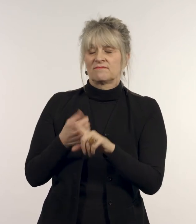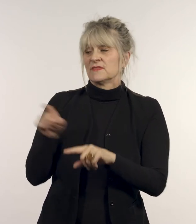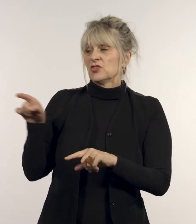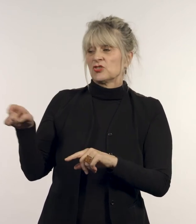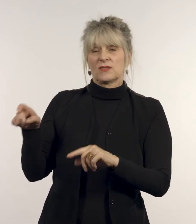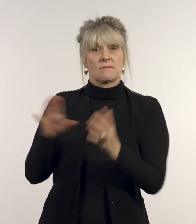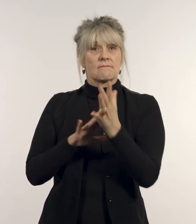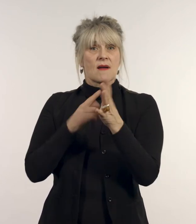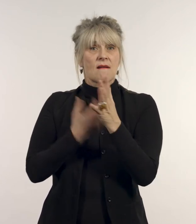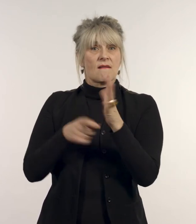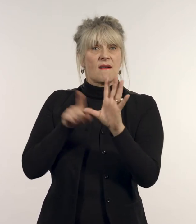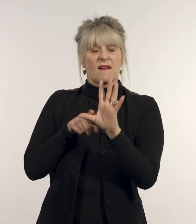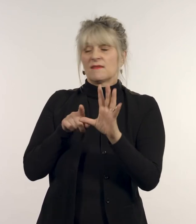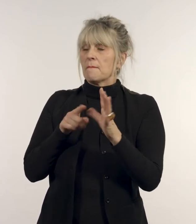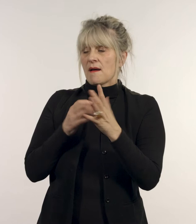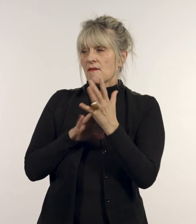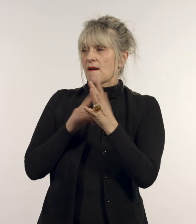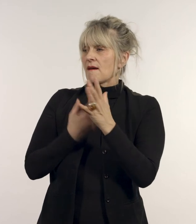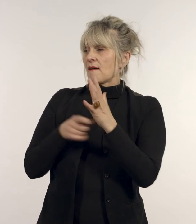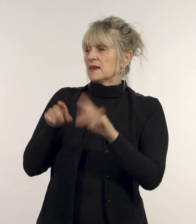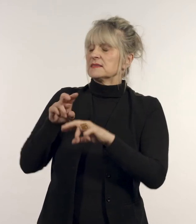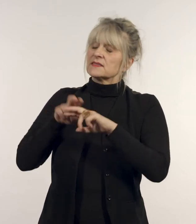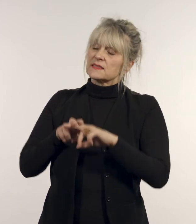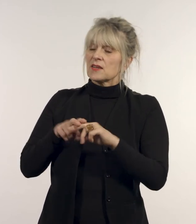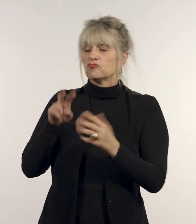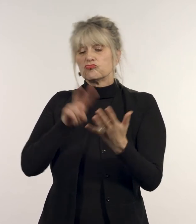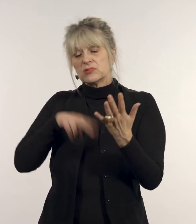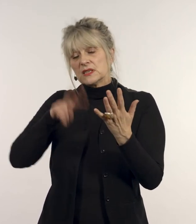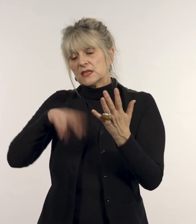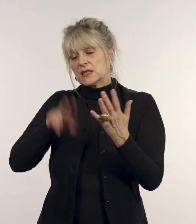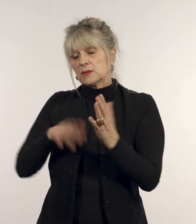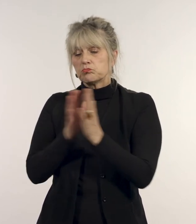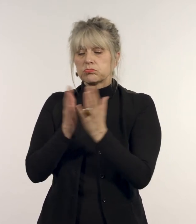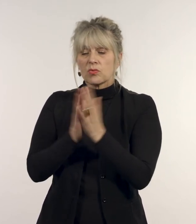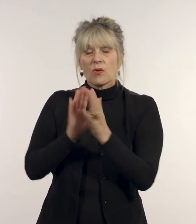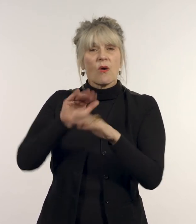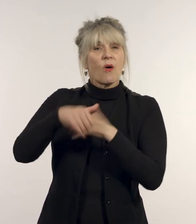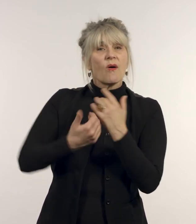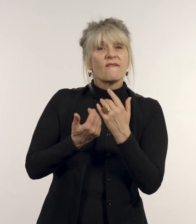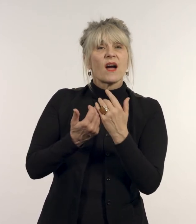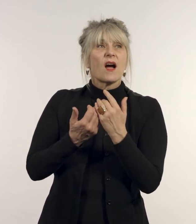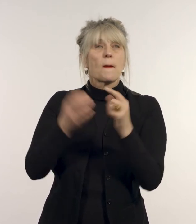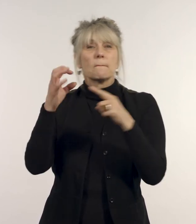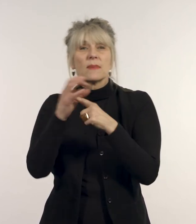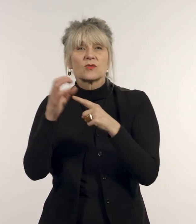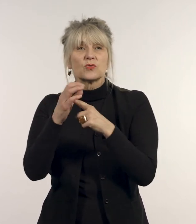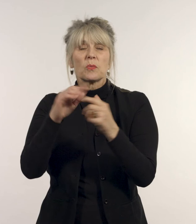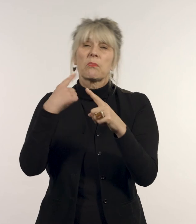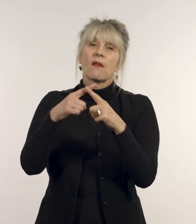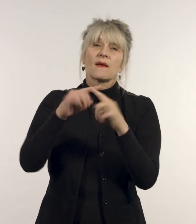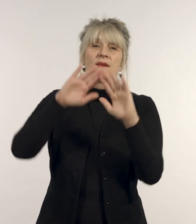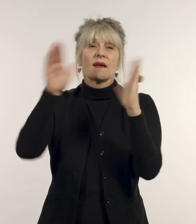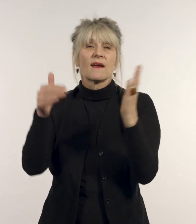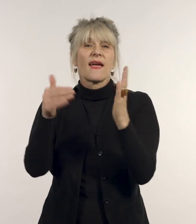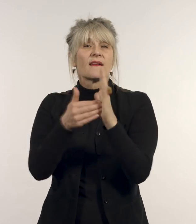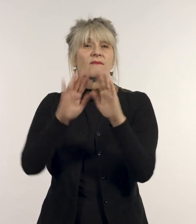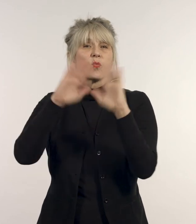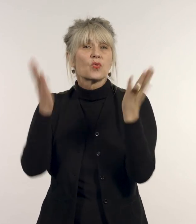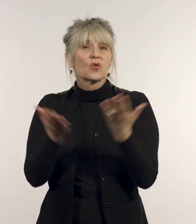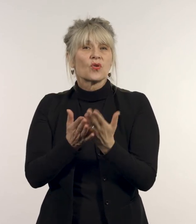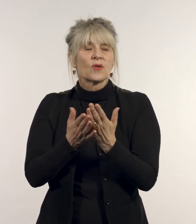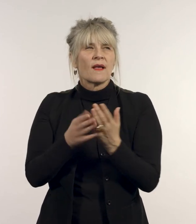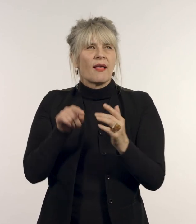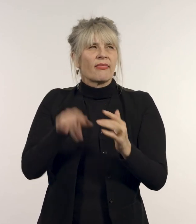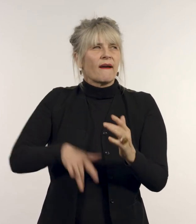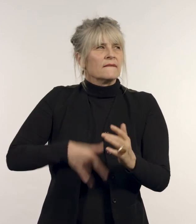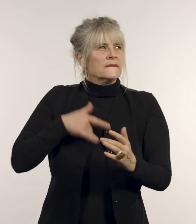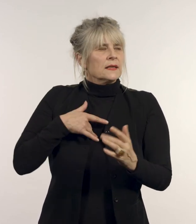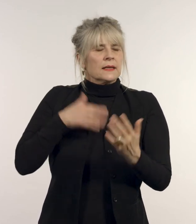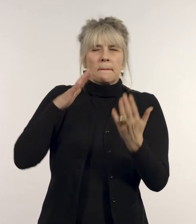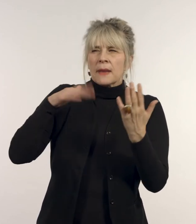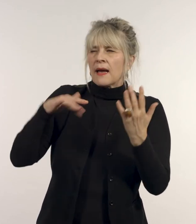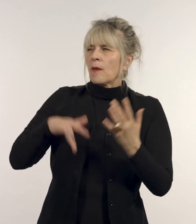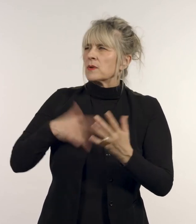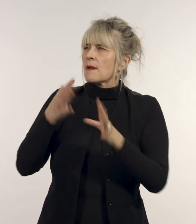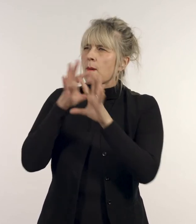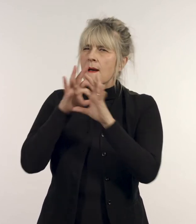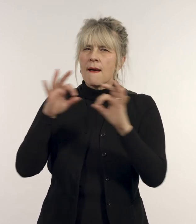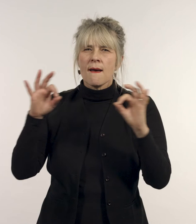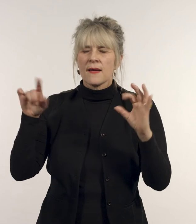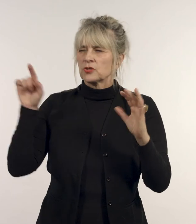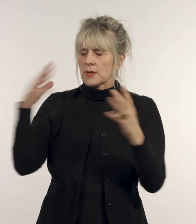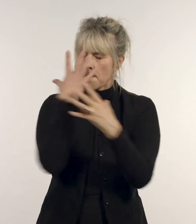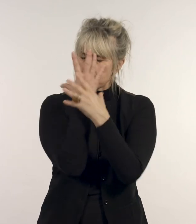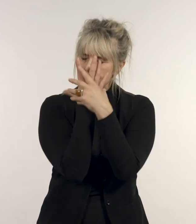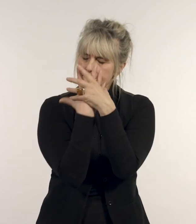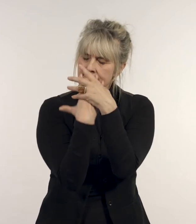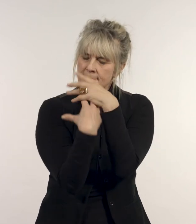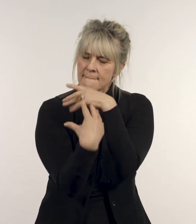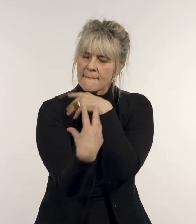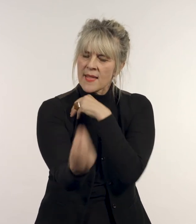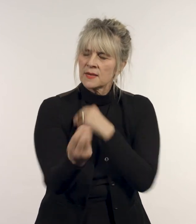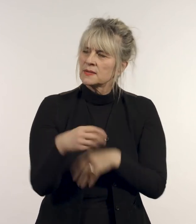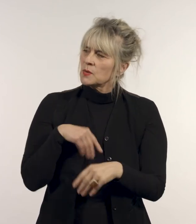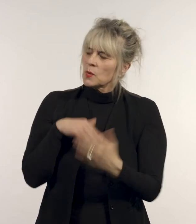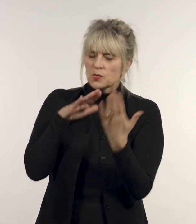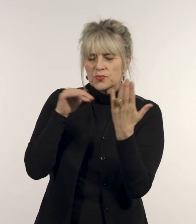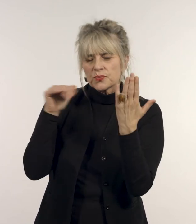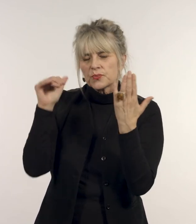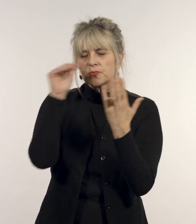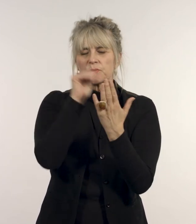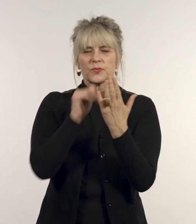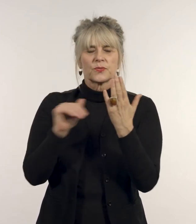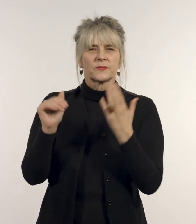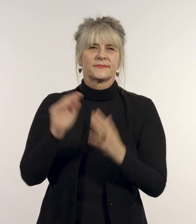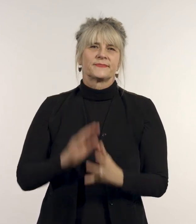Mara read a book about mushrooms and the end of the world, and there was a mood of quiet concentration in the room.’